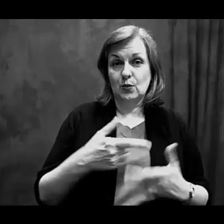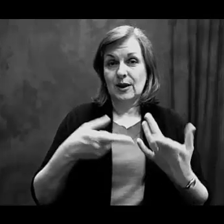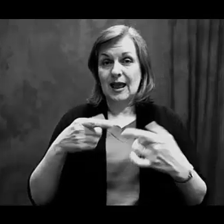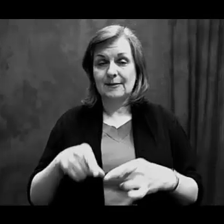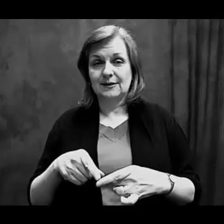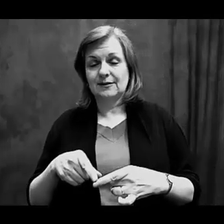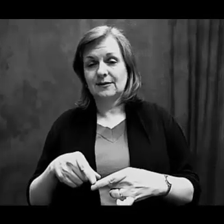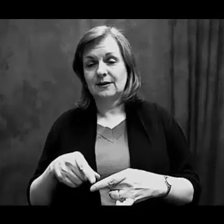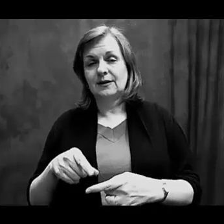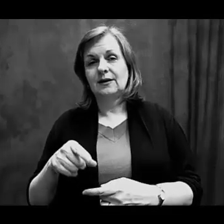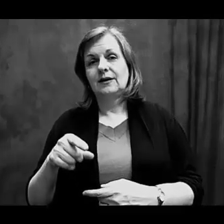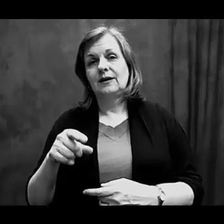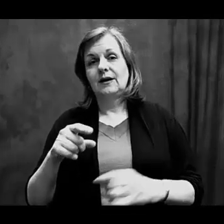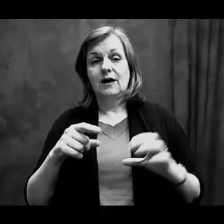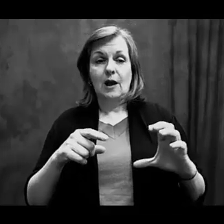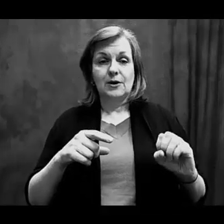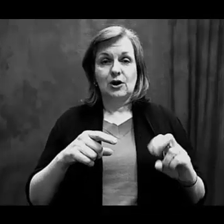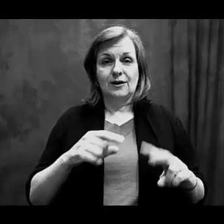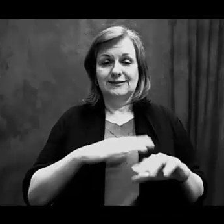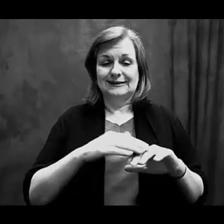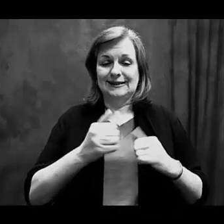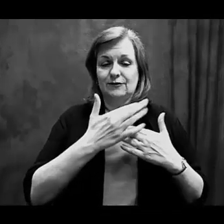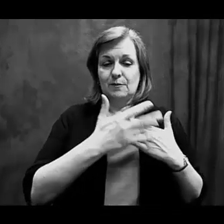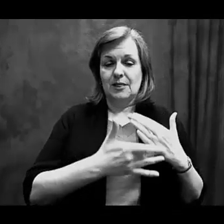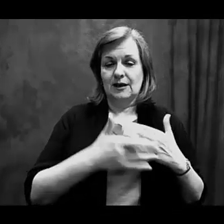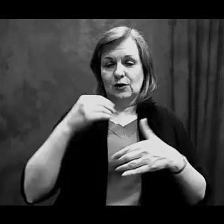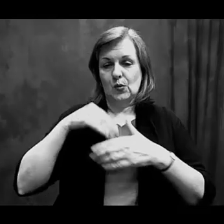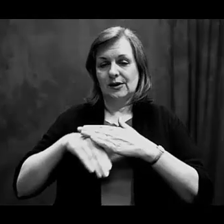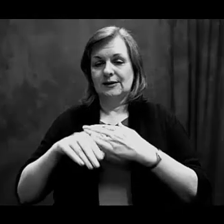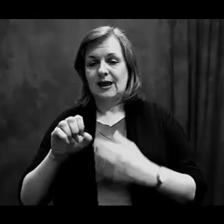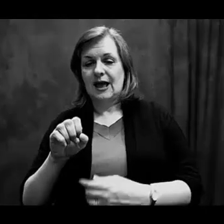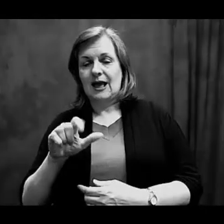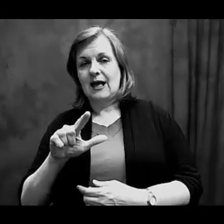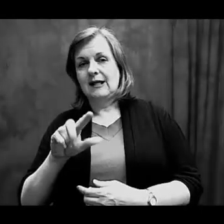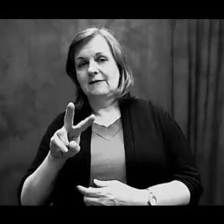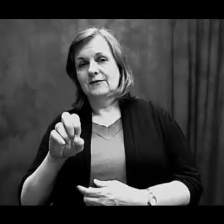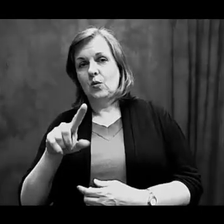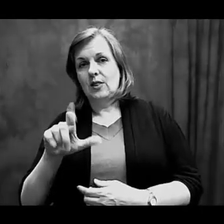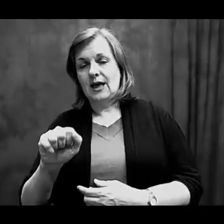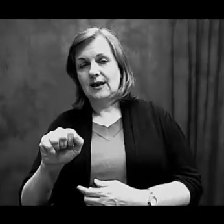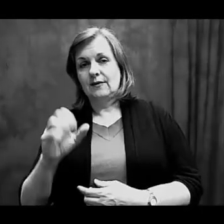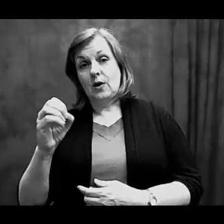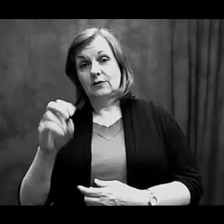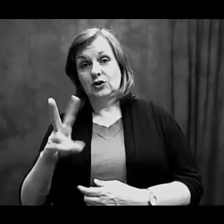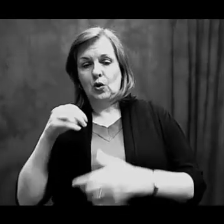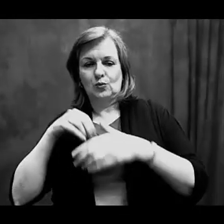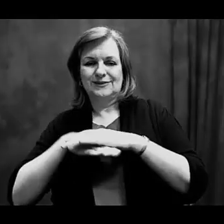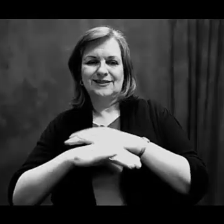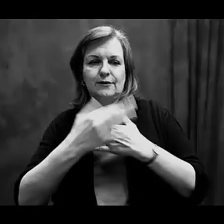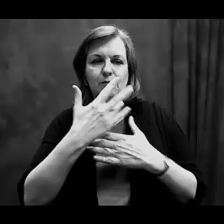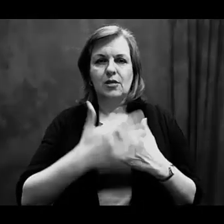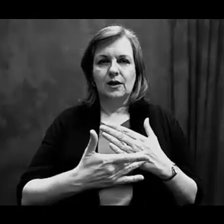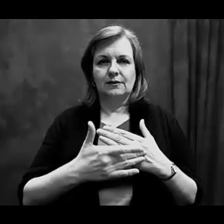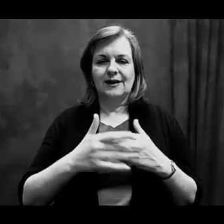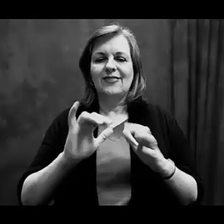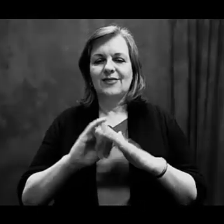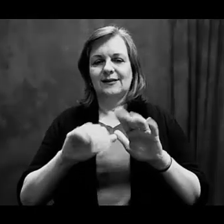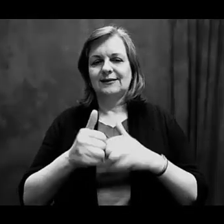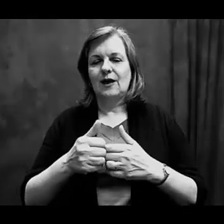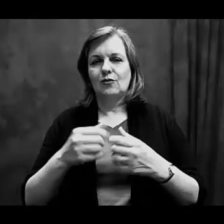if this is correct then we get oxygen moving from your alveoli into the blood we get